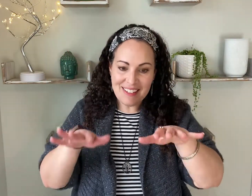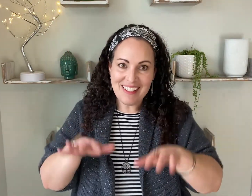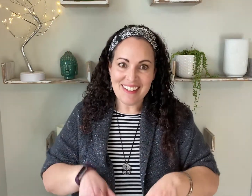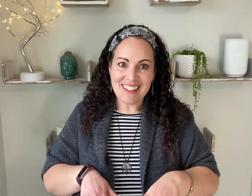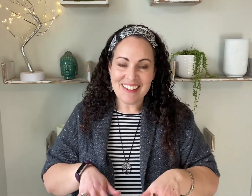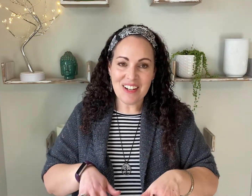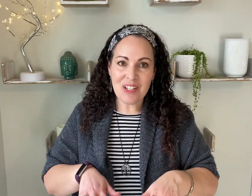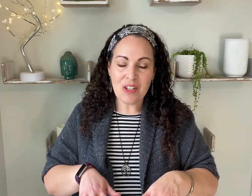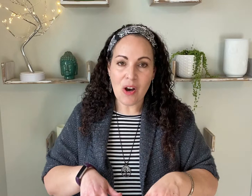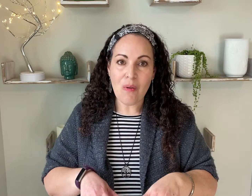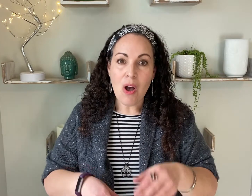There you go.